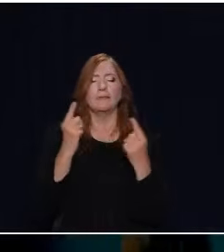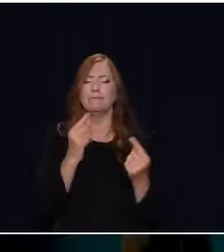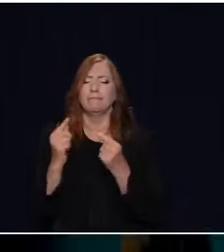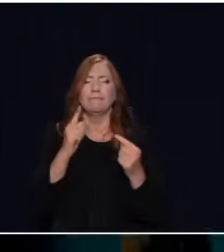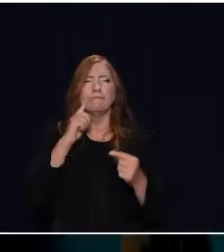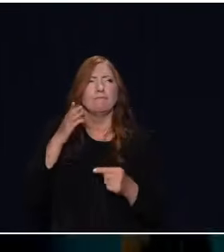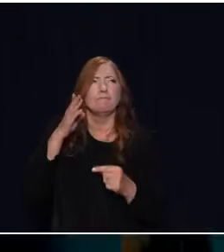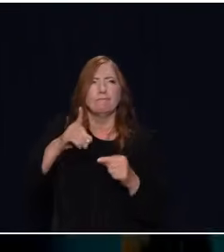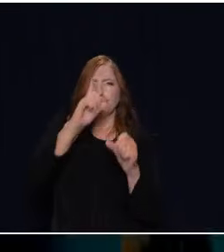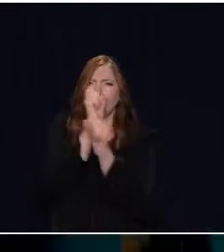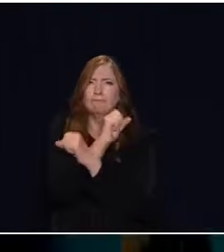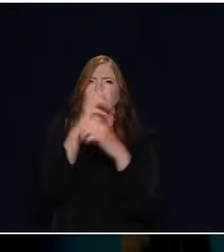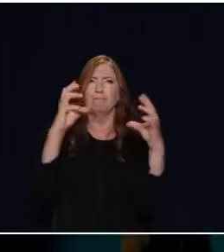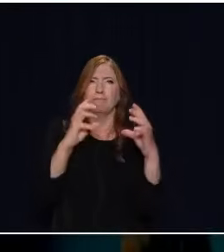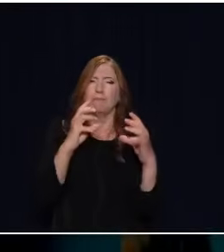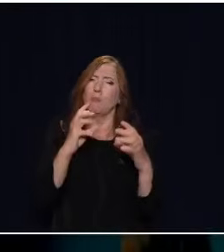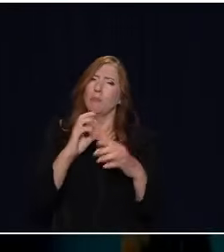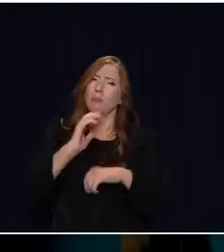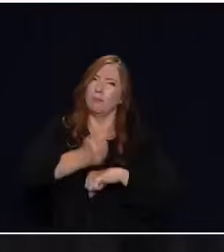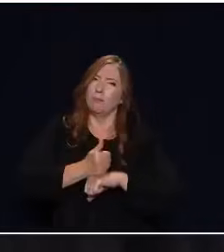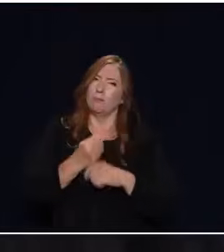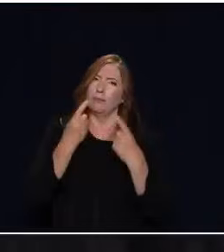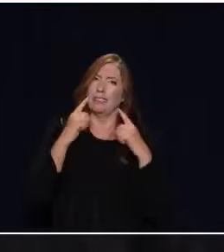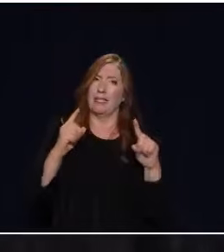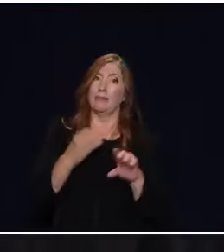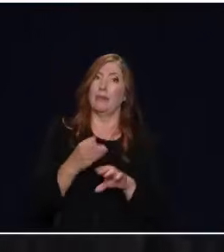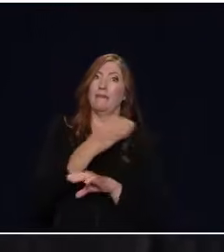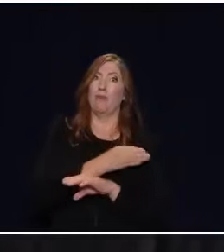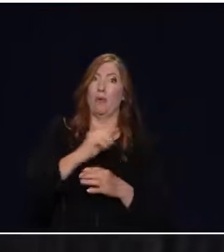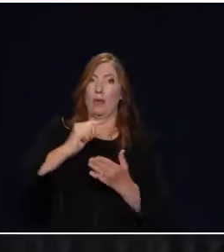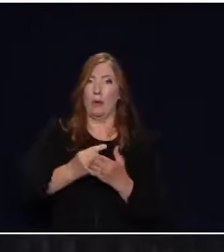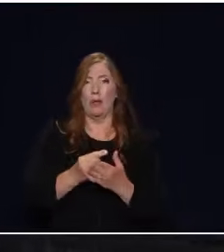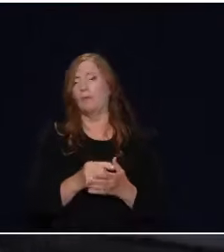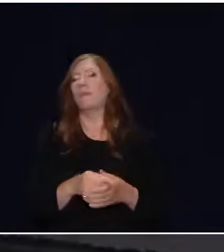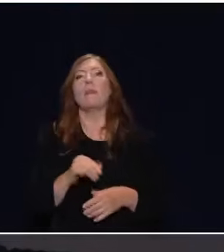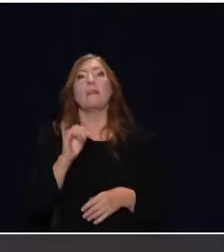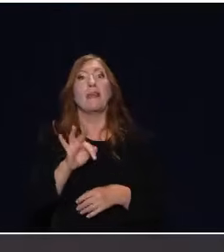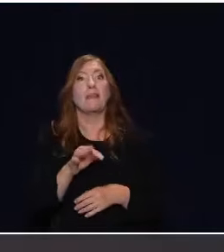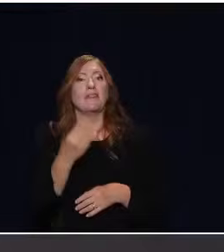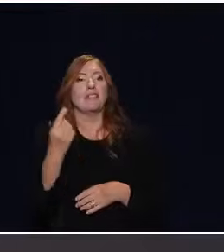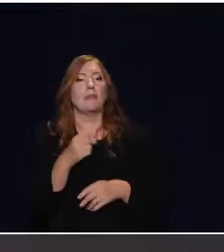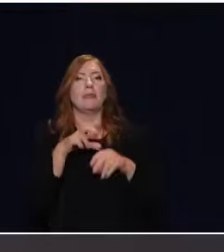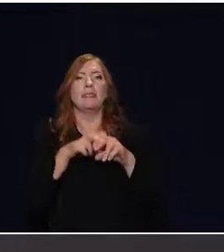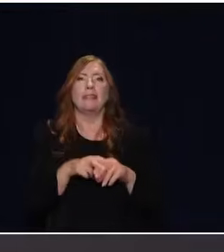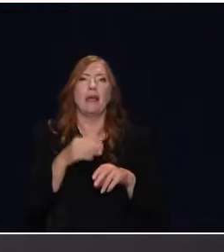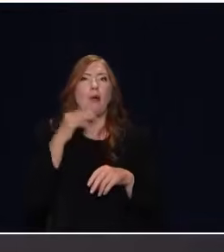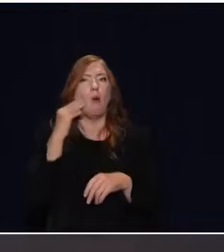GRADUATING SO THEY HAVE OPPORTUNITIES AND FIGURE OUT WHAT THEY WANT TO DO AND SET THEMSELVES UP FOR SUCCESS BEFORE